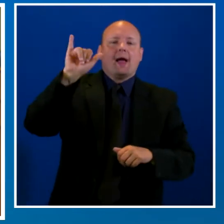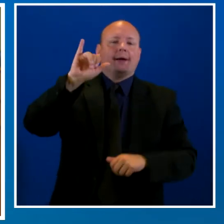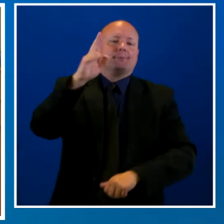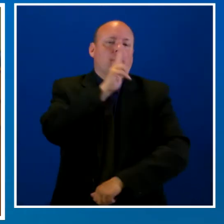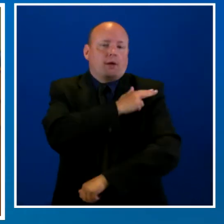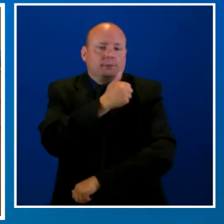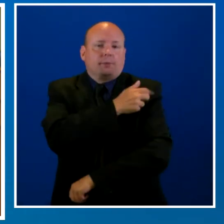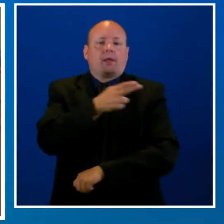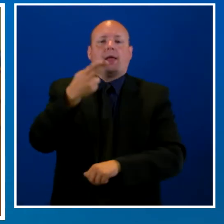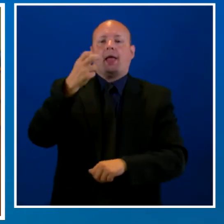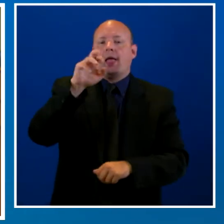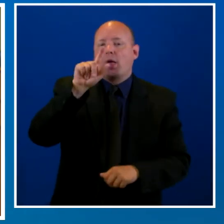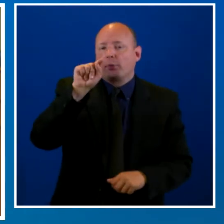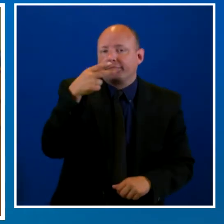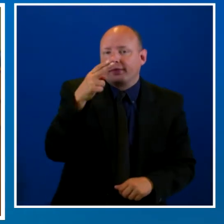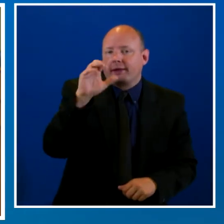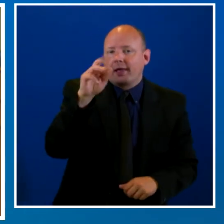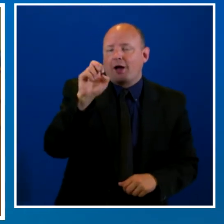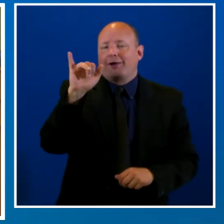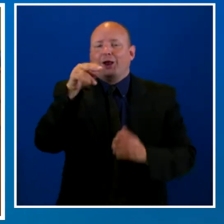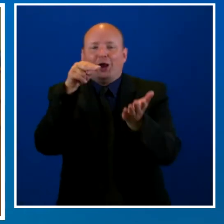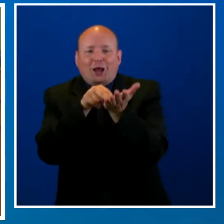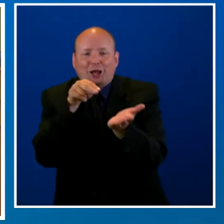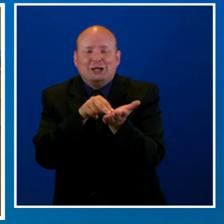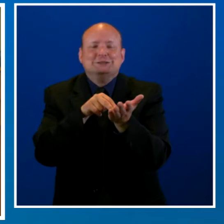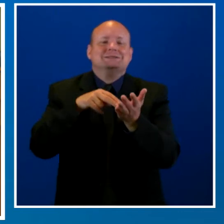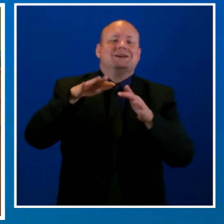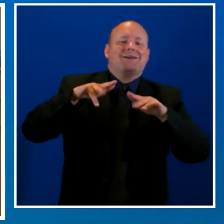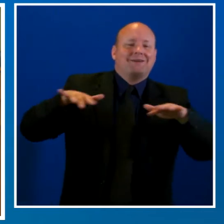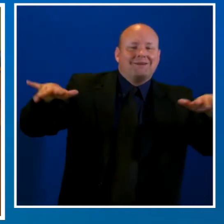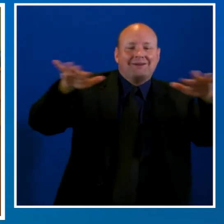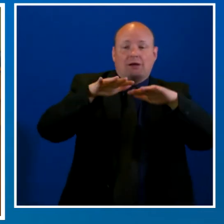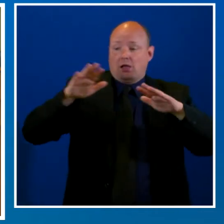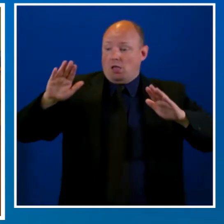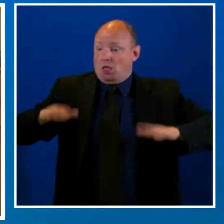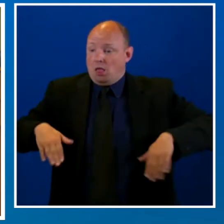people are not yet able to be vaccinated, masking will still